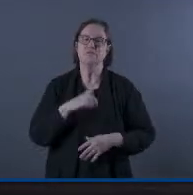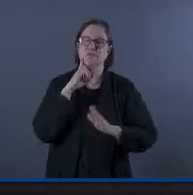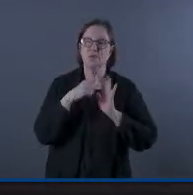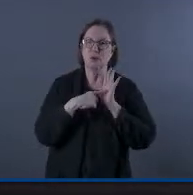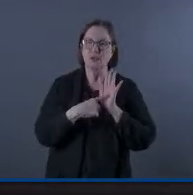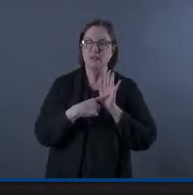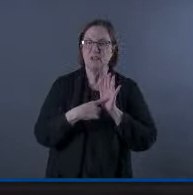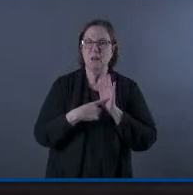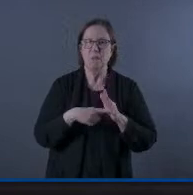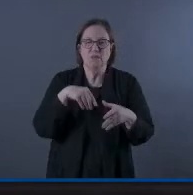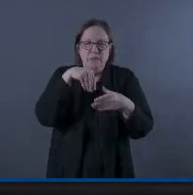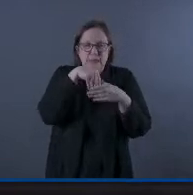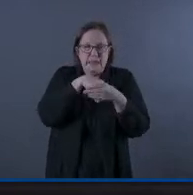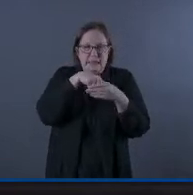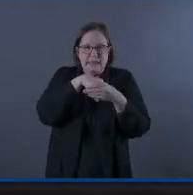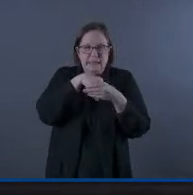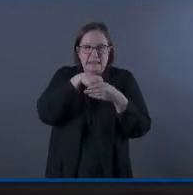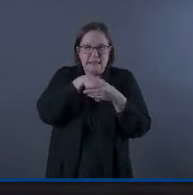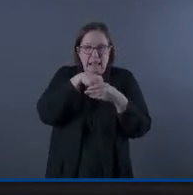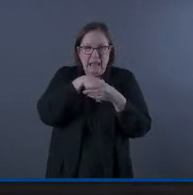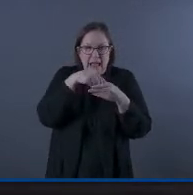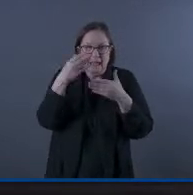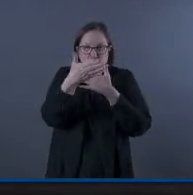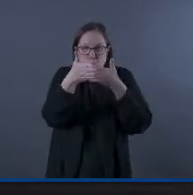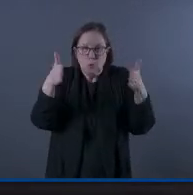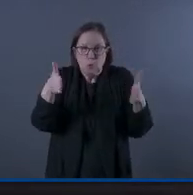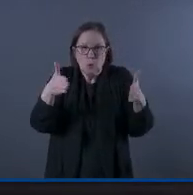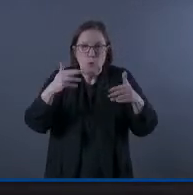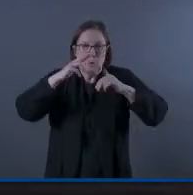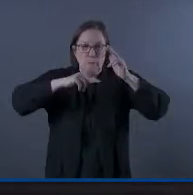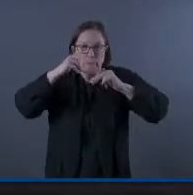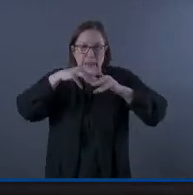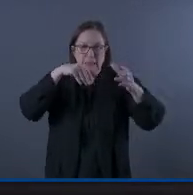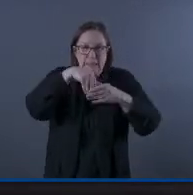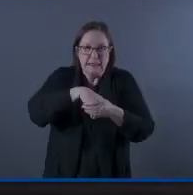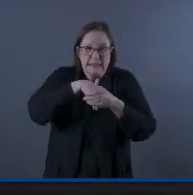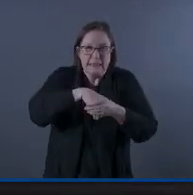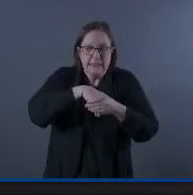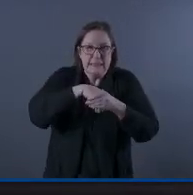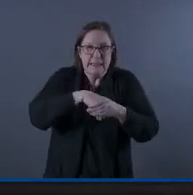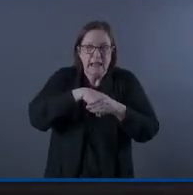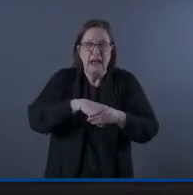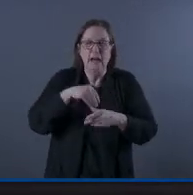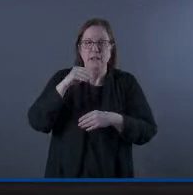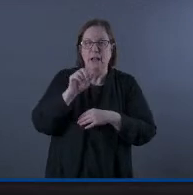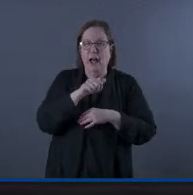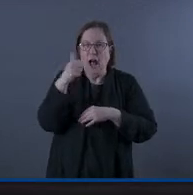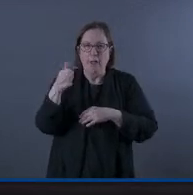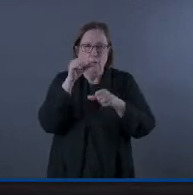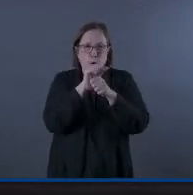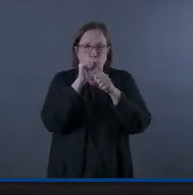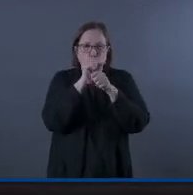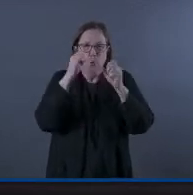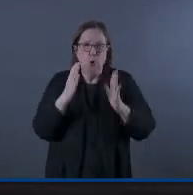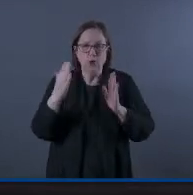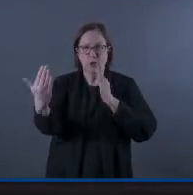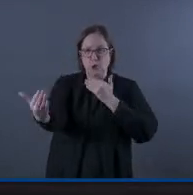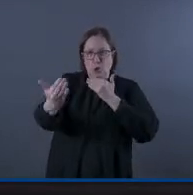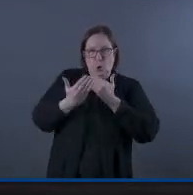Are they working outside versus inside, their proximity to coworkers or customers, the type and number of contacts